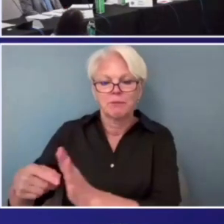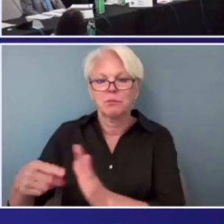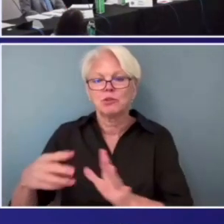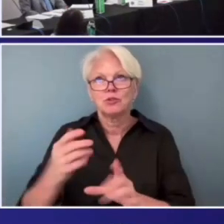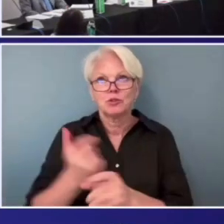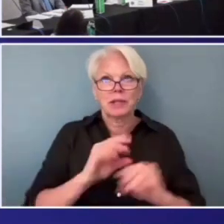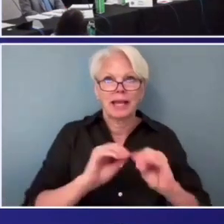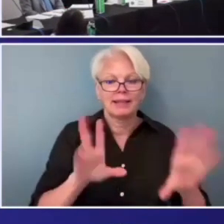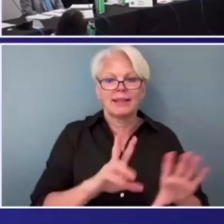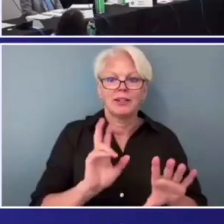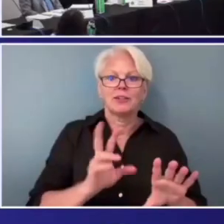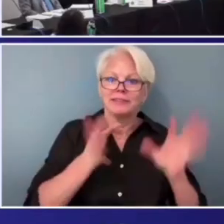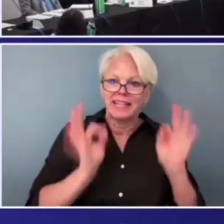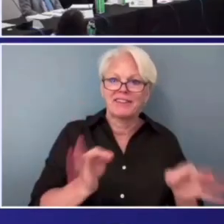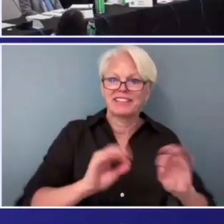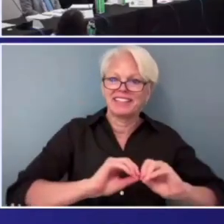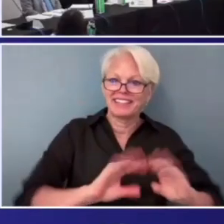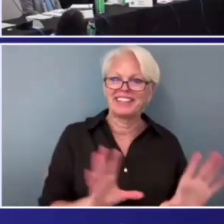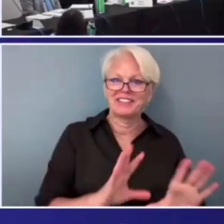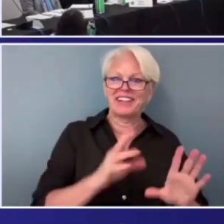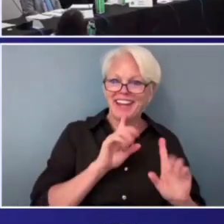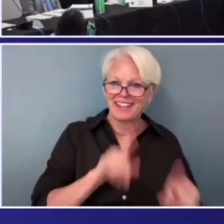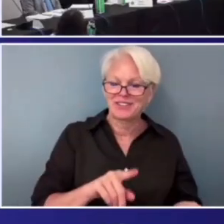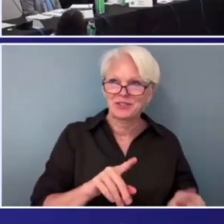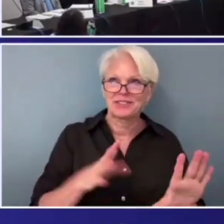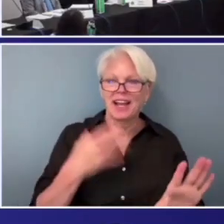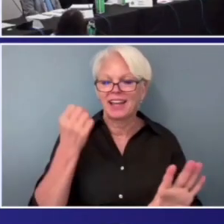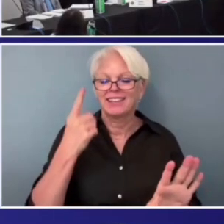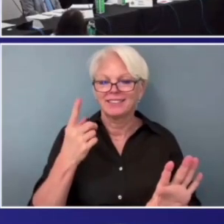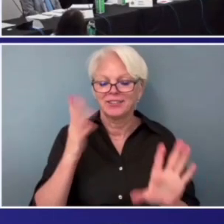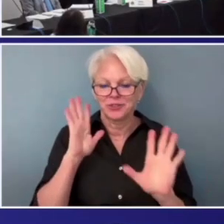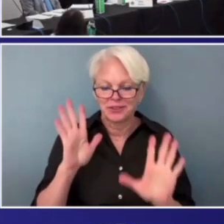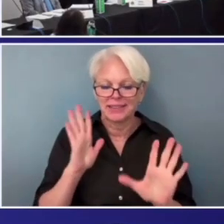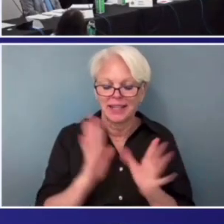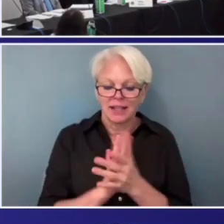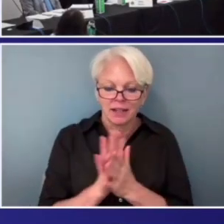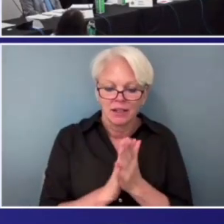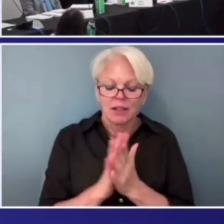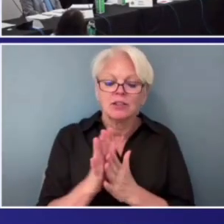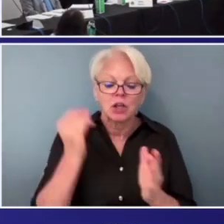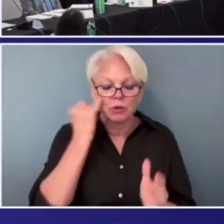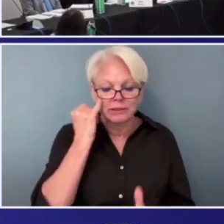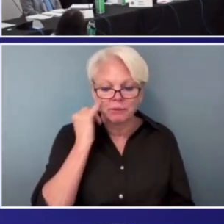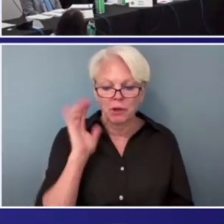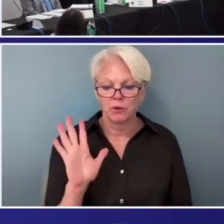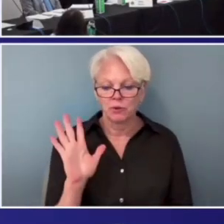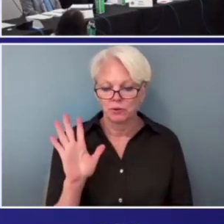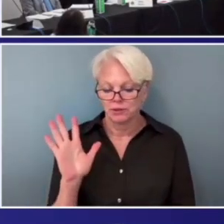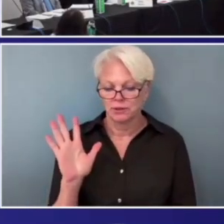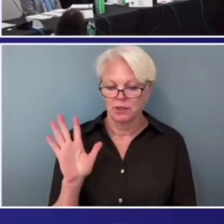So let's, let's say then that --